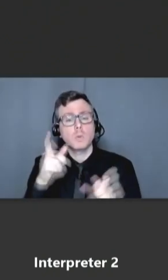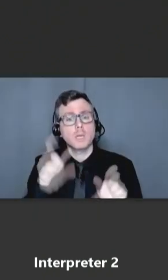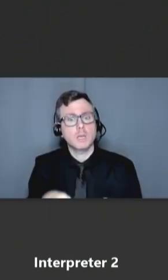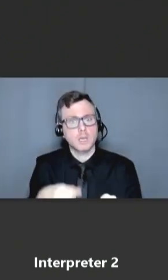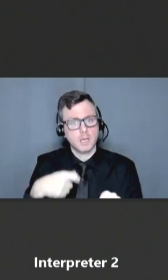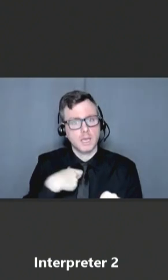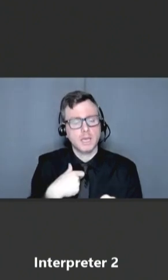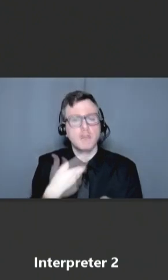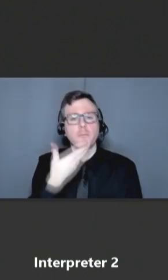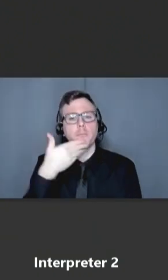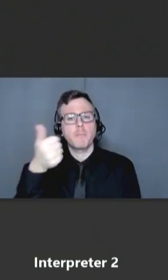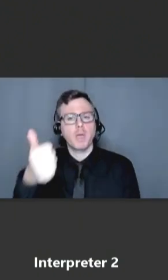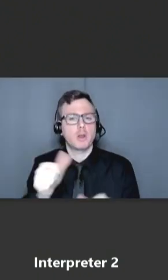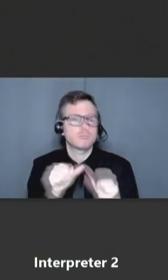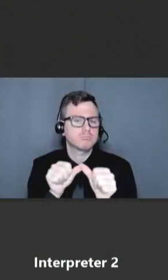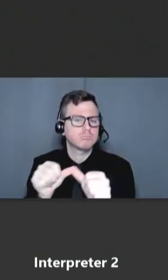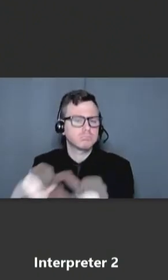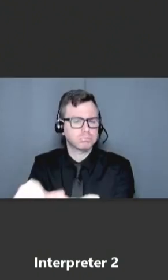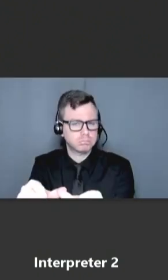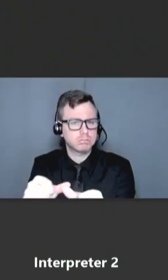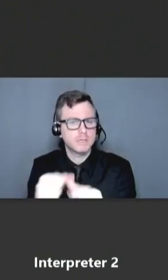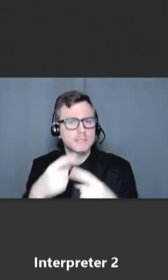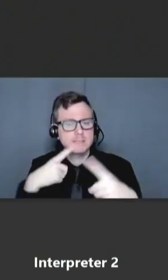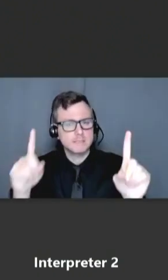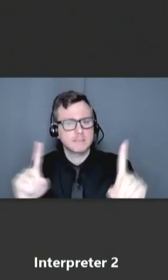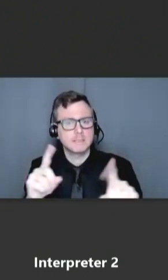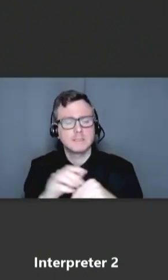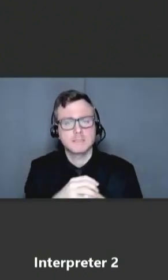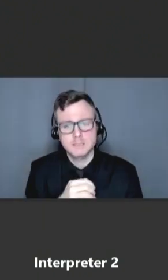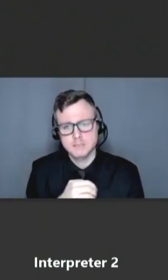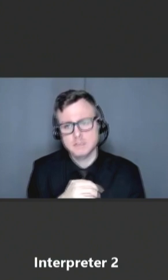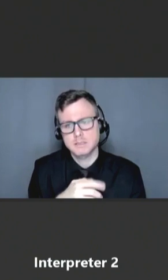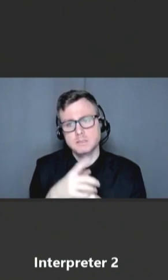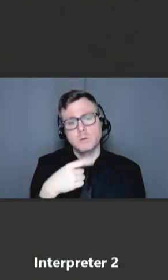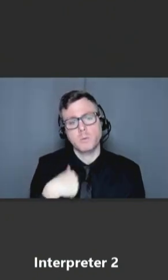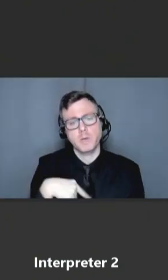infection in addition to our current successes protecting people against severe disease.